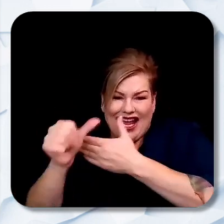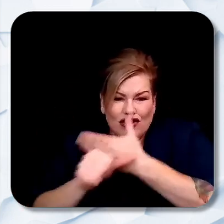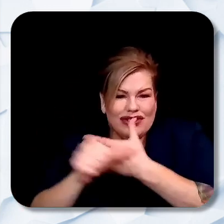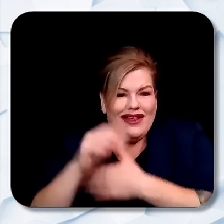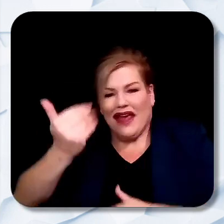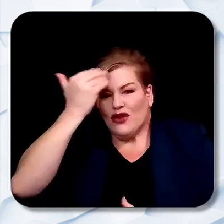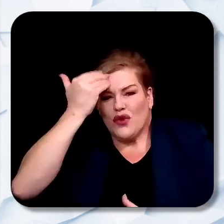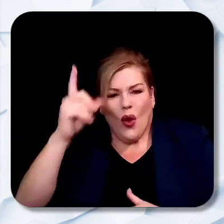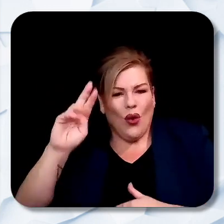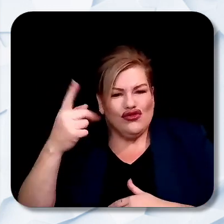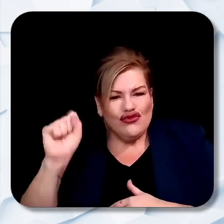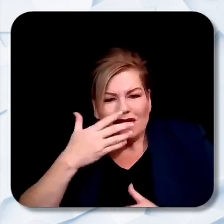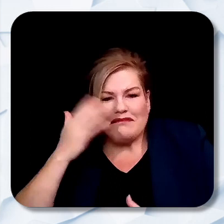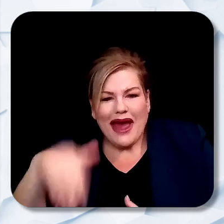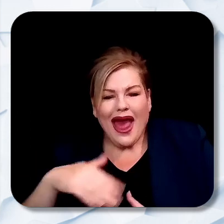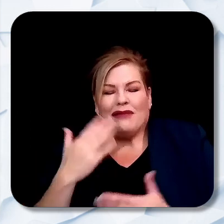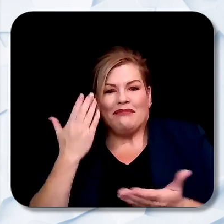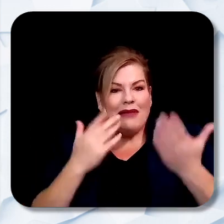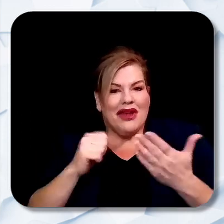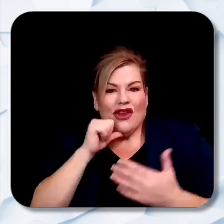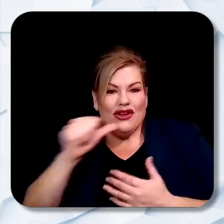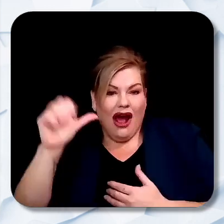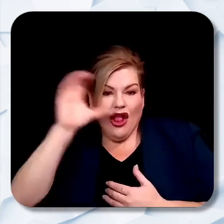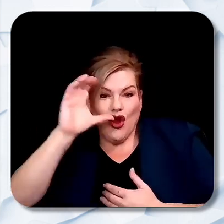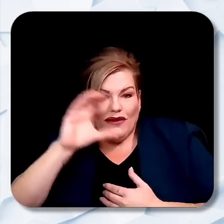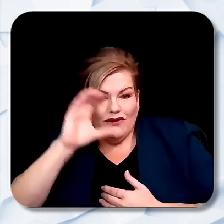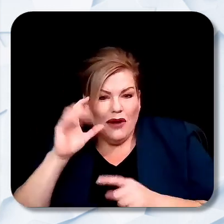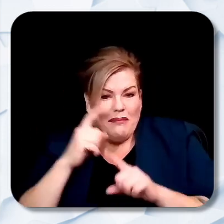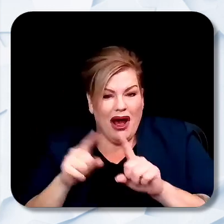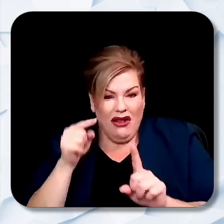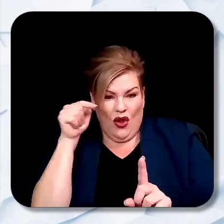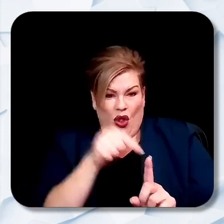out there looking for that. But these pills would be recognizing the Trade Park names,